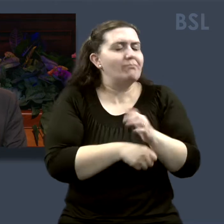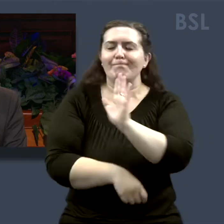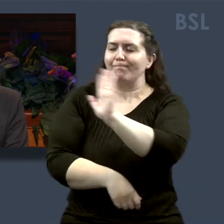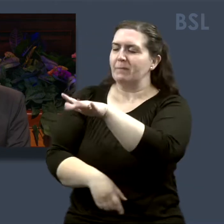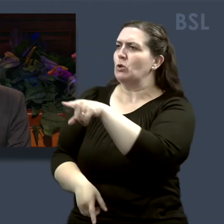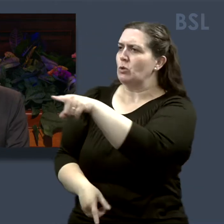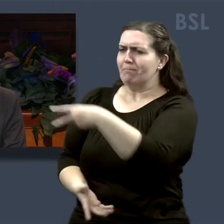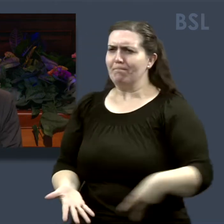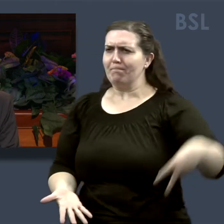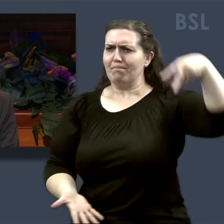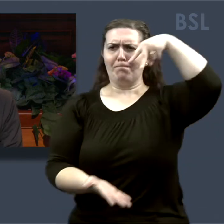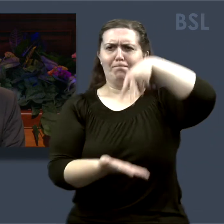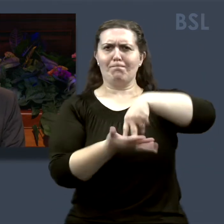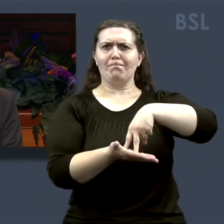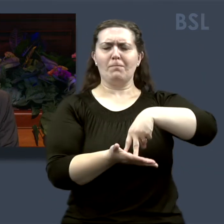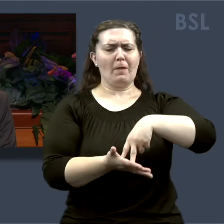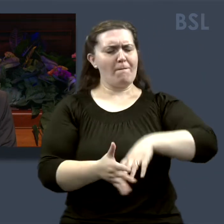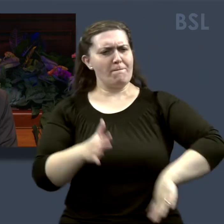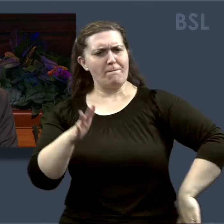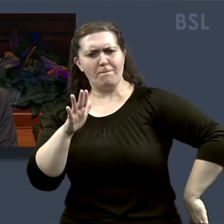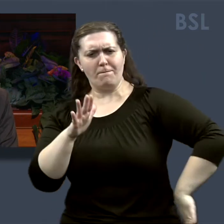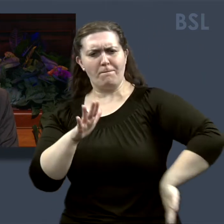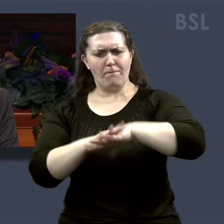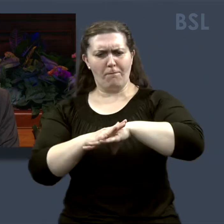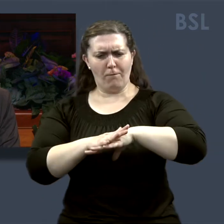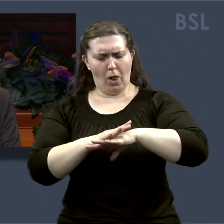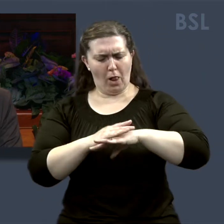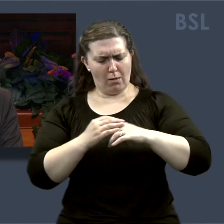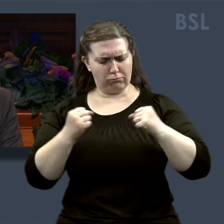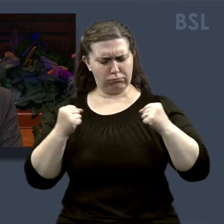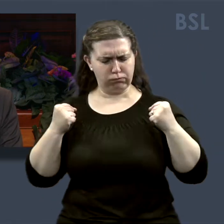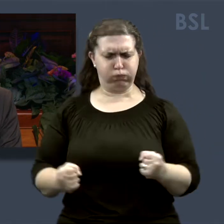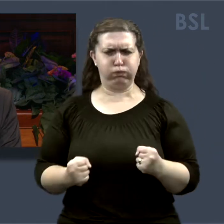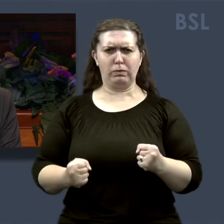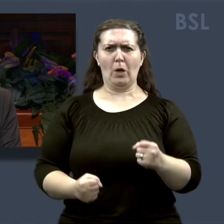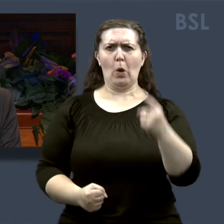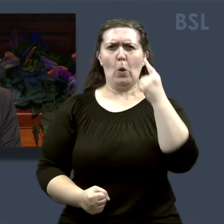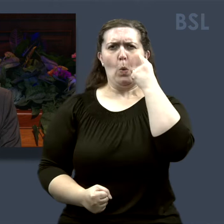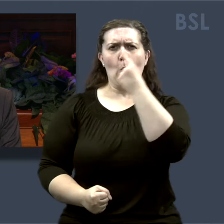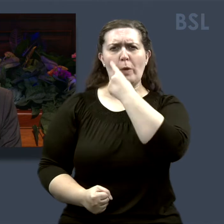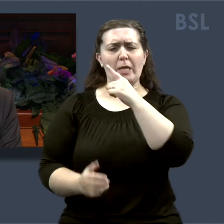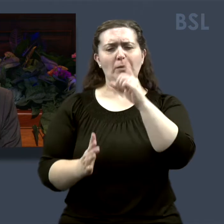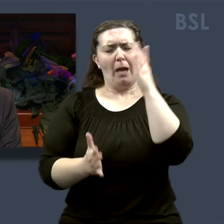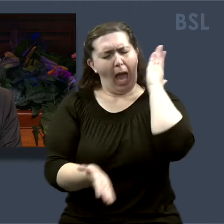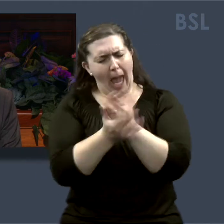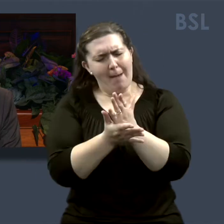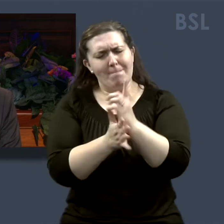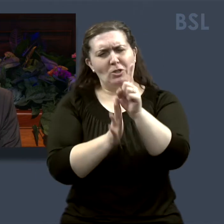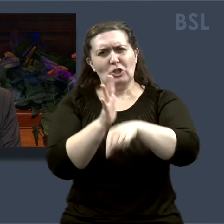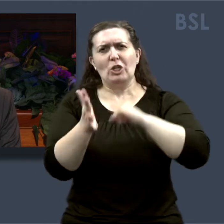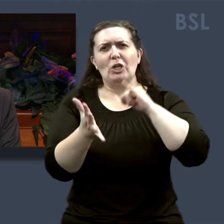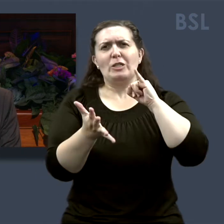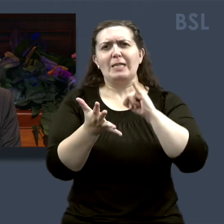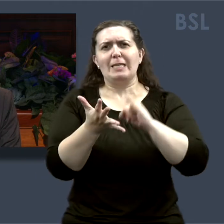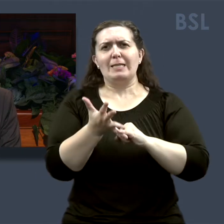“He said, ‘You stand up there and with all the fervor of your soul, you bear witness that Joseph Smith was a prophet